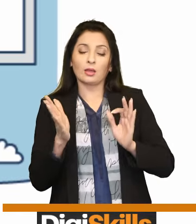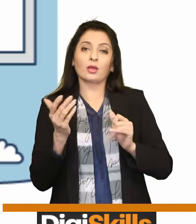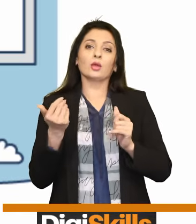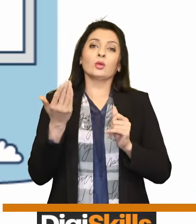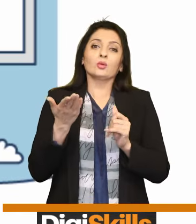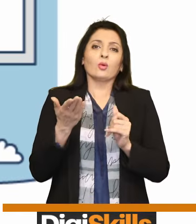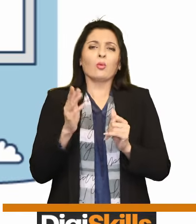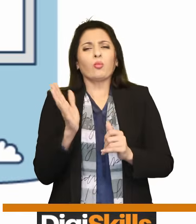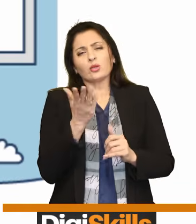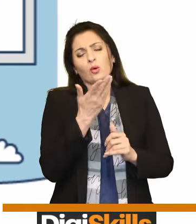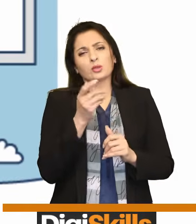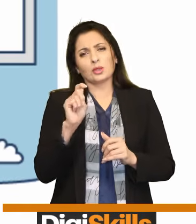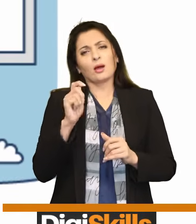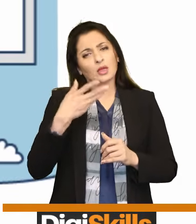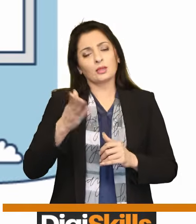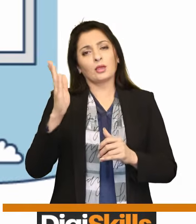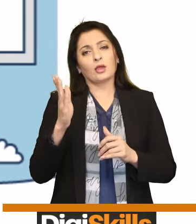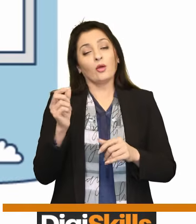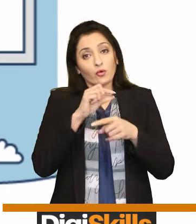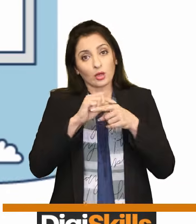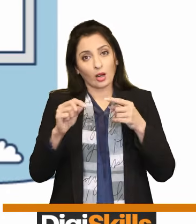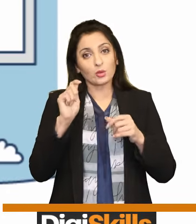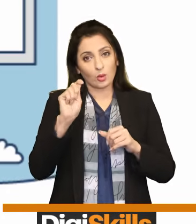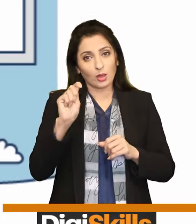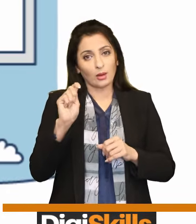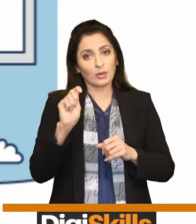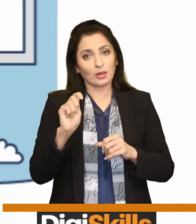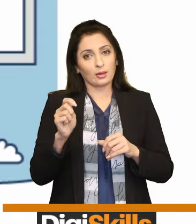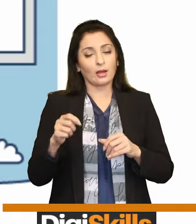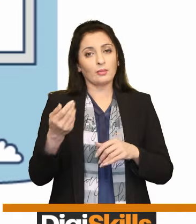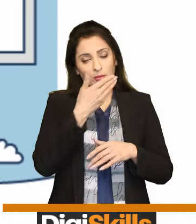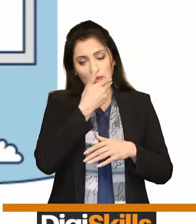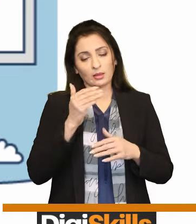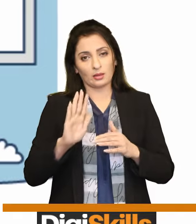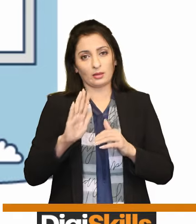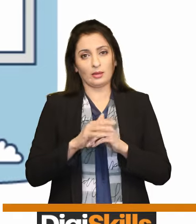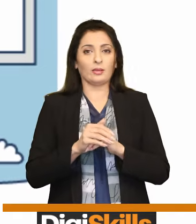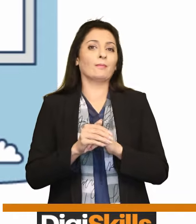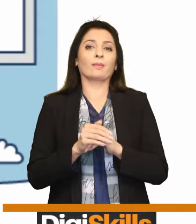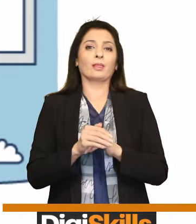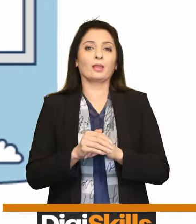Someone, who are associated with multiple things.